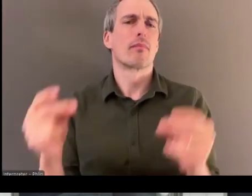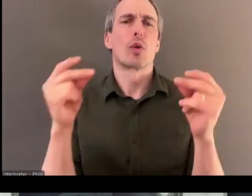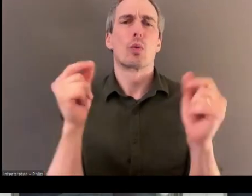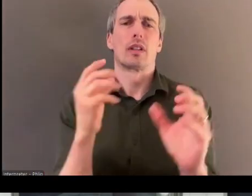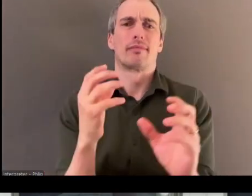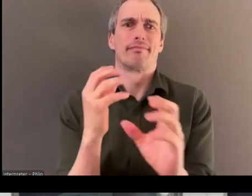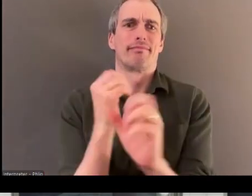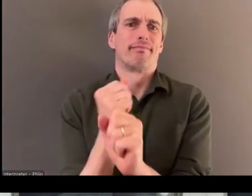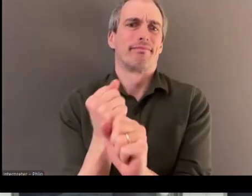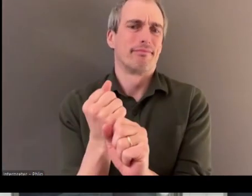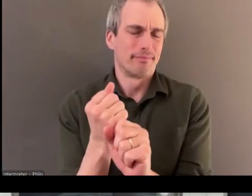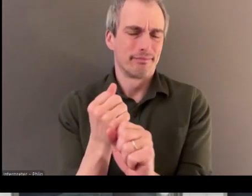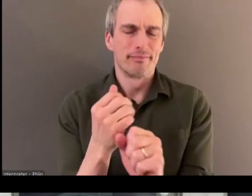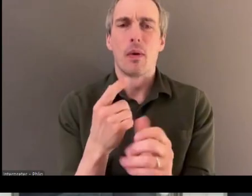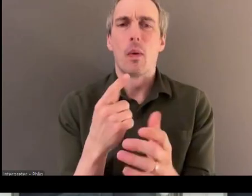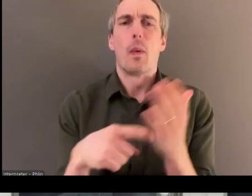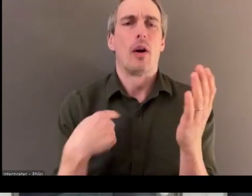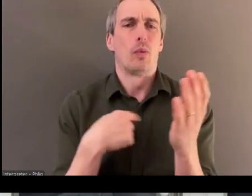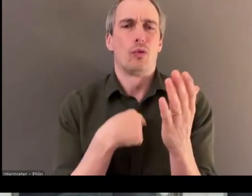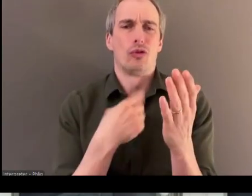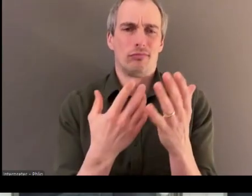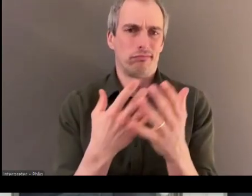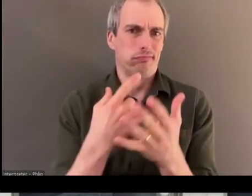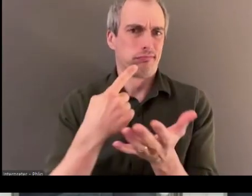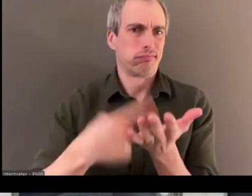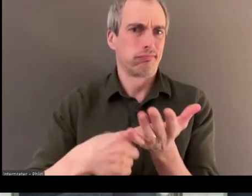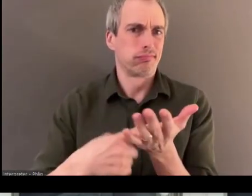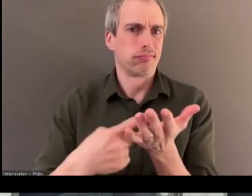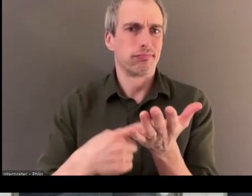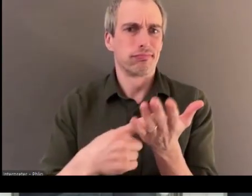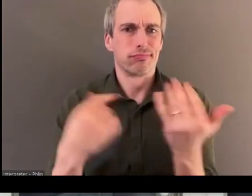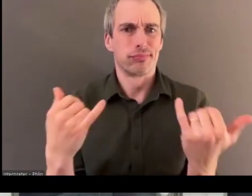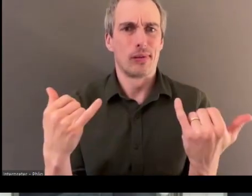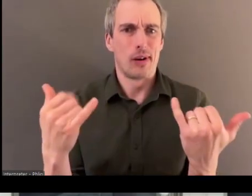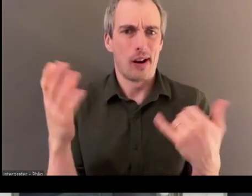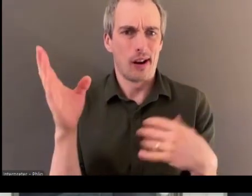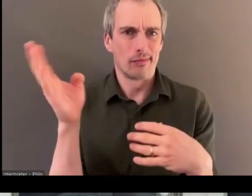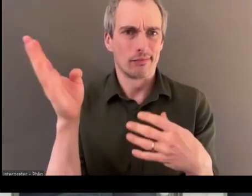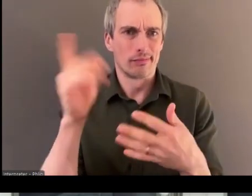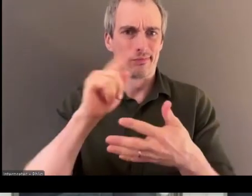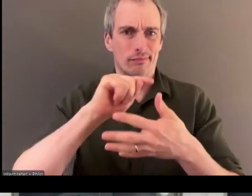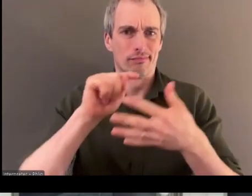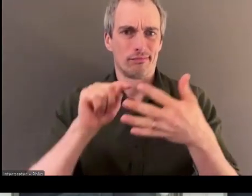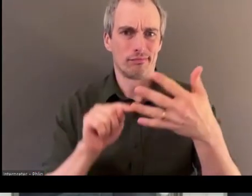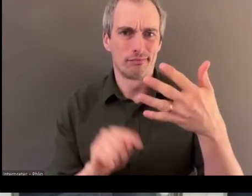We're first going to look at the problem with PDF accessibility, which some of you might know, some